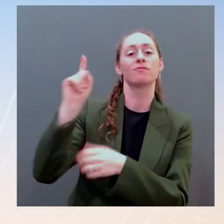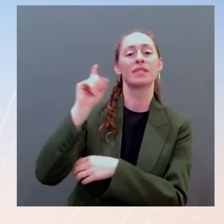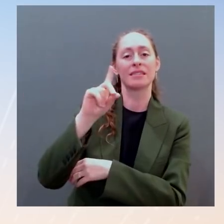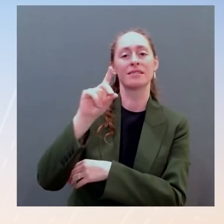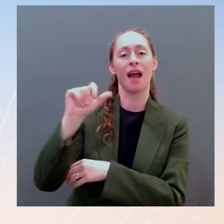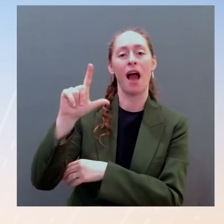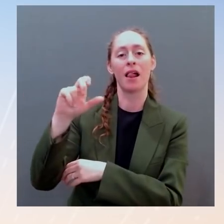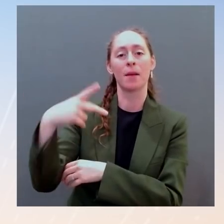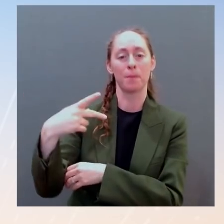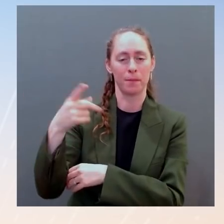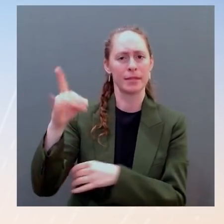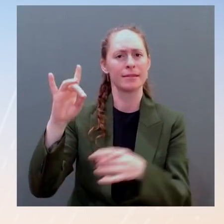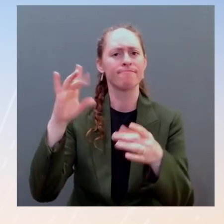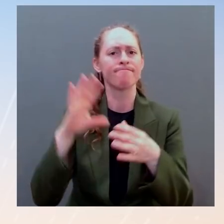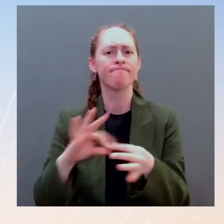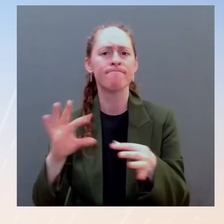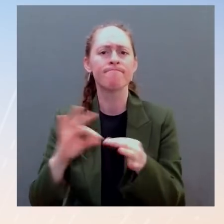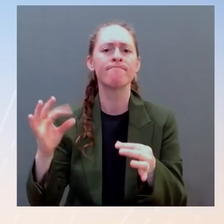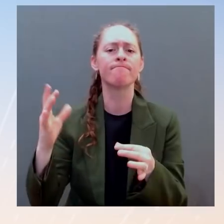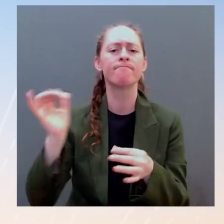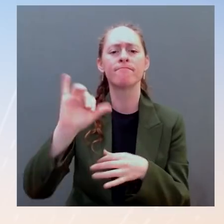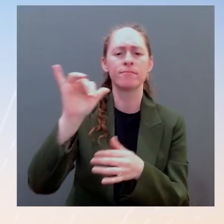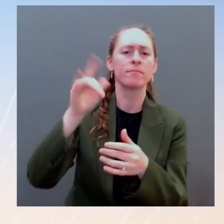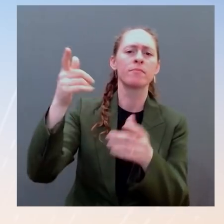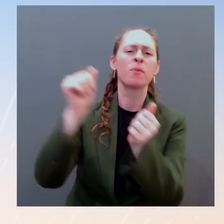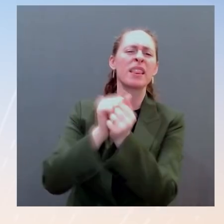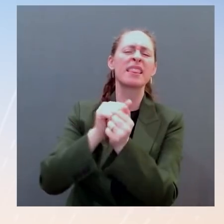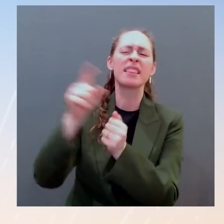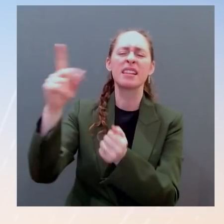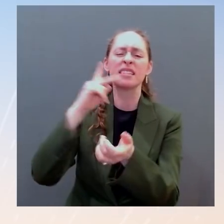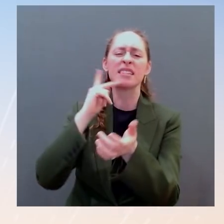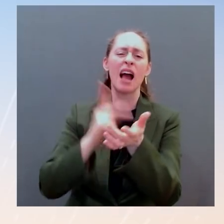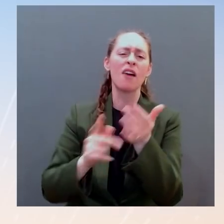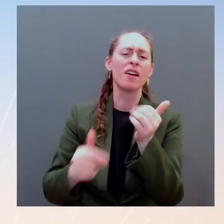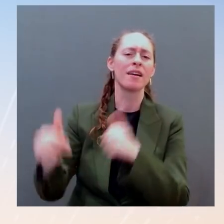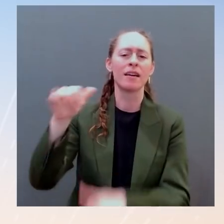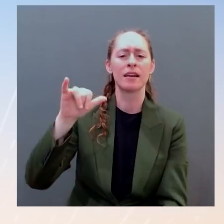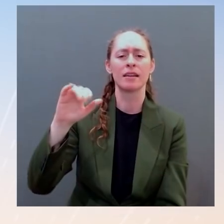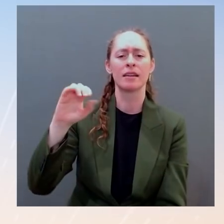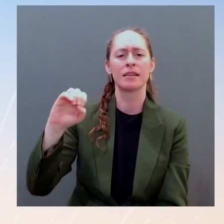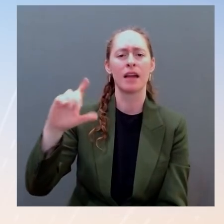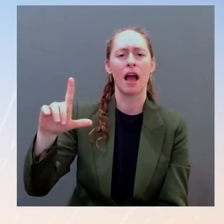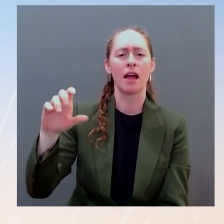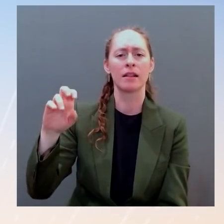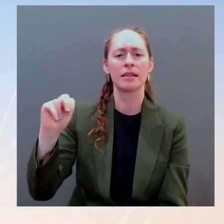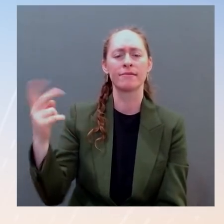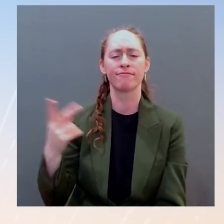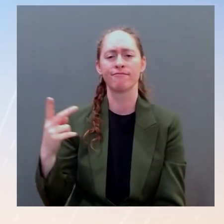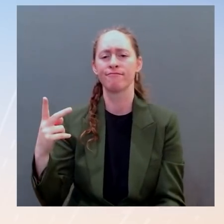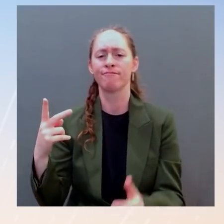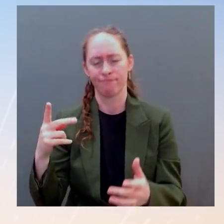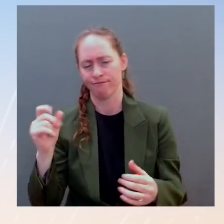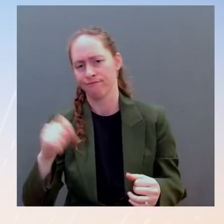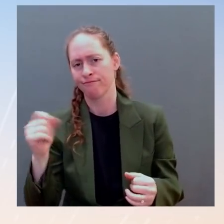on inflation of lowering tariffs on certain Chinese goods -- bicycles, underwear, apparel.